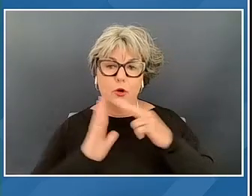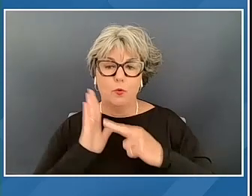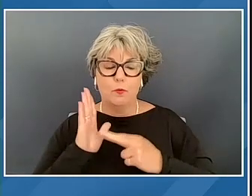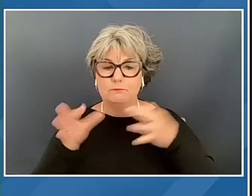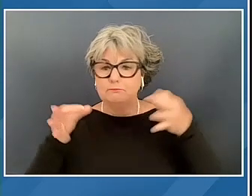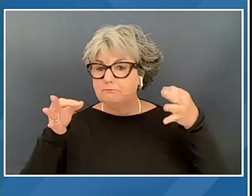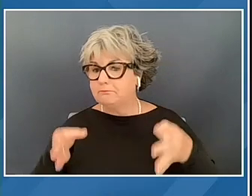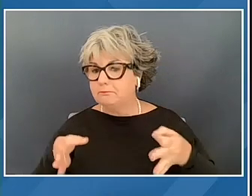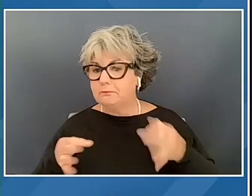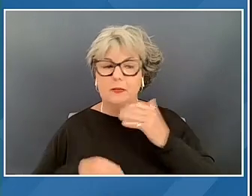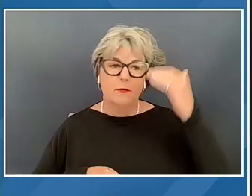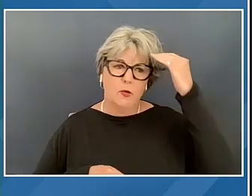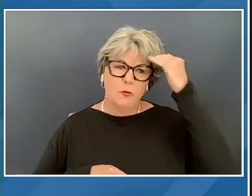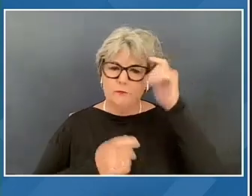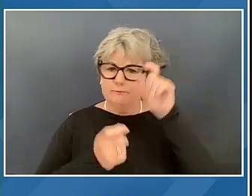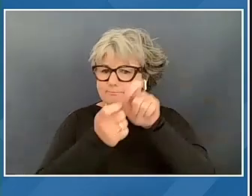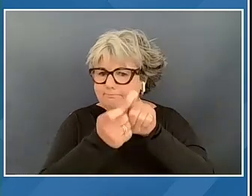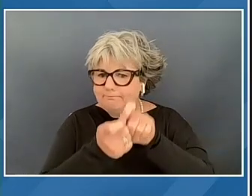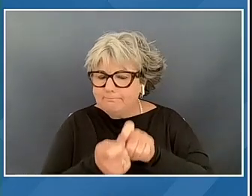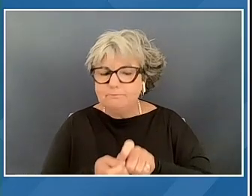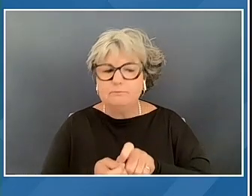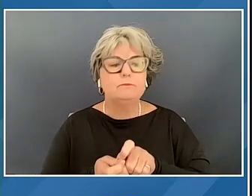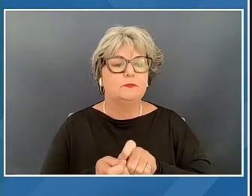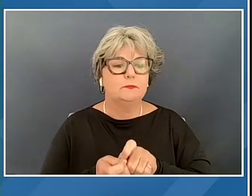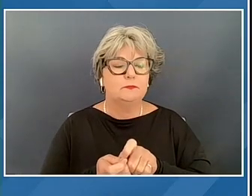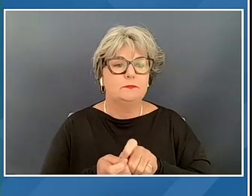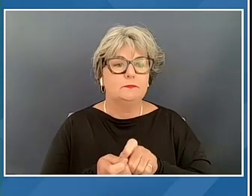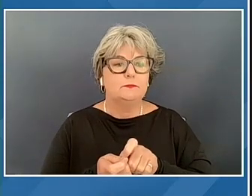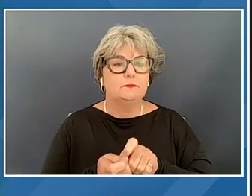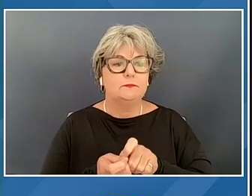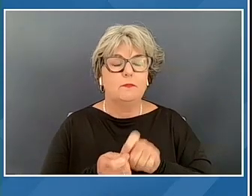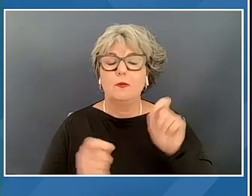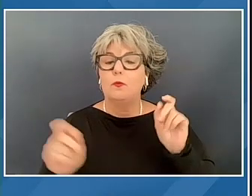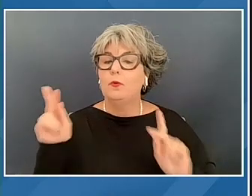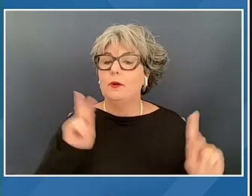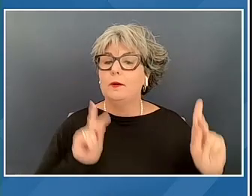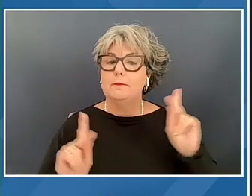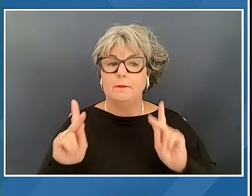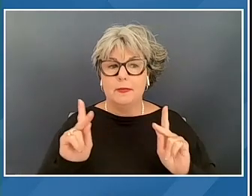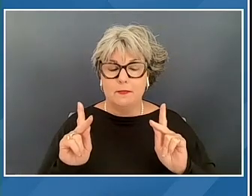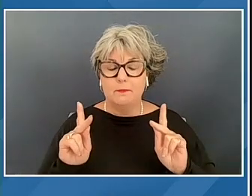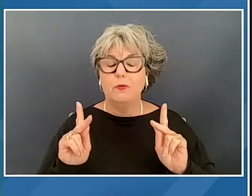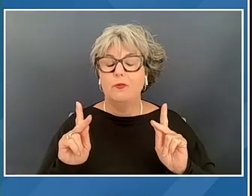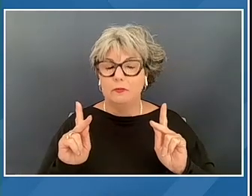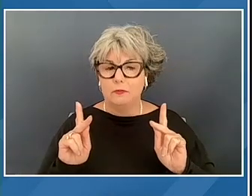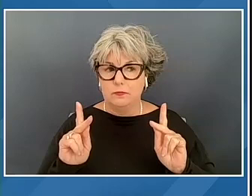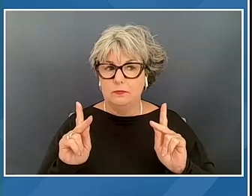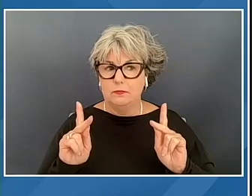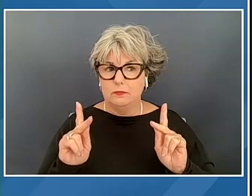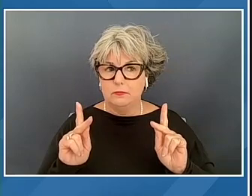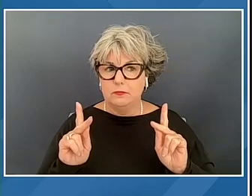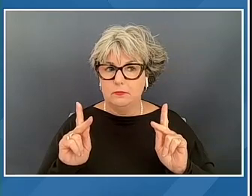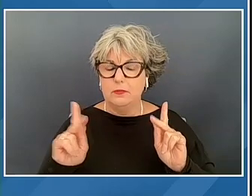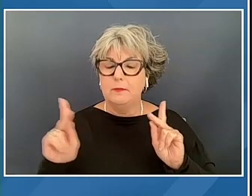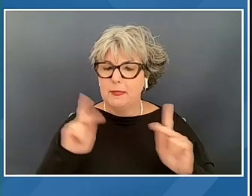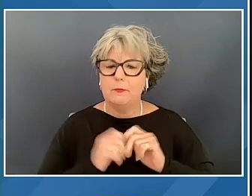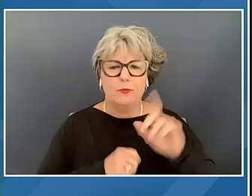gritty details of that, even where people were sent- this is people with disabilities, who were sent specific